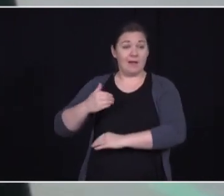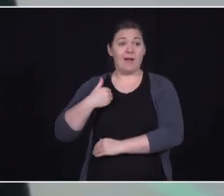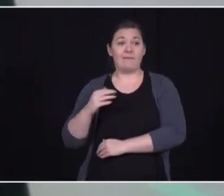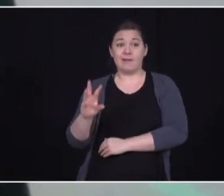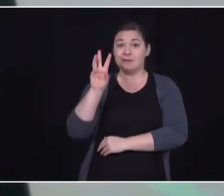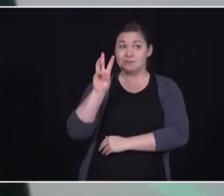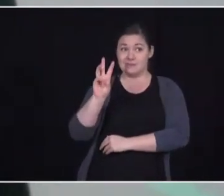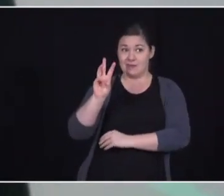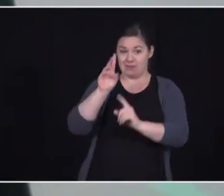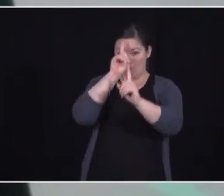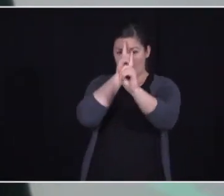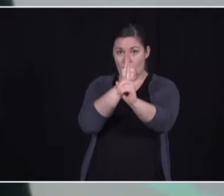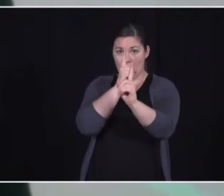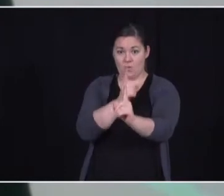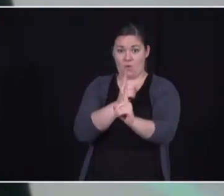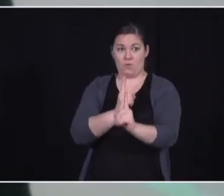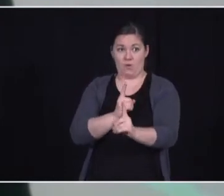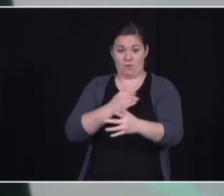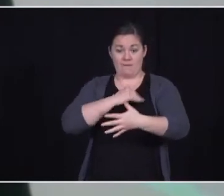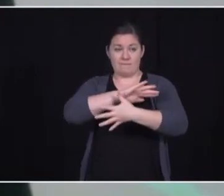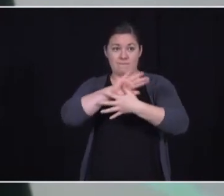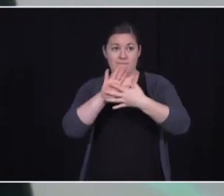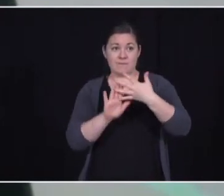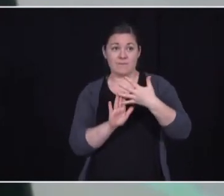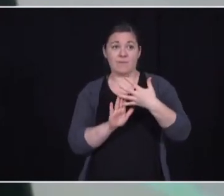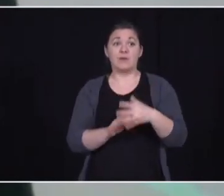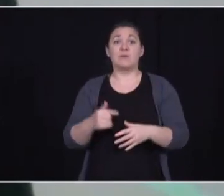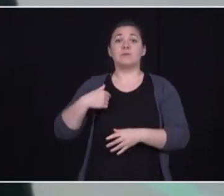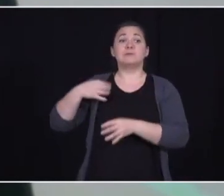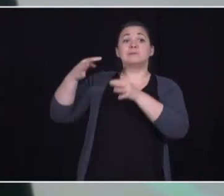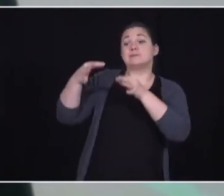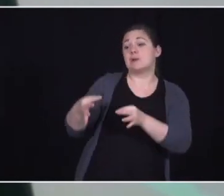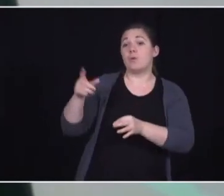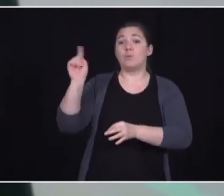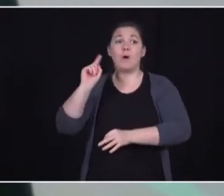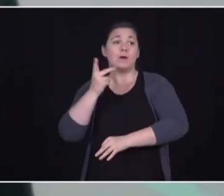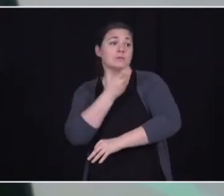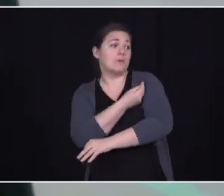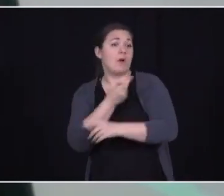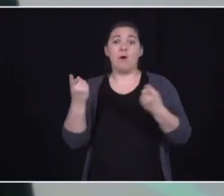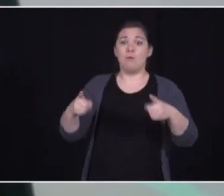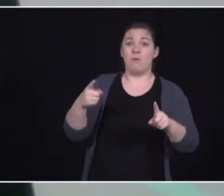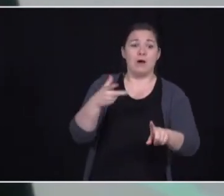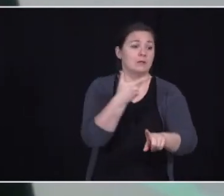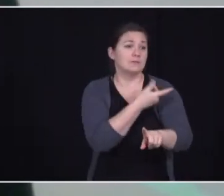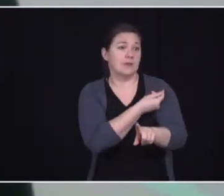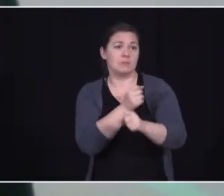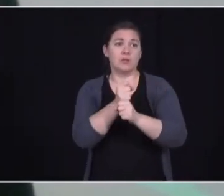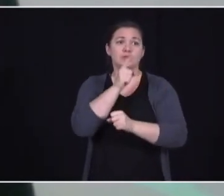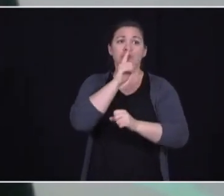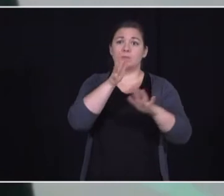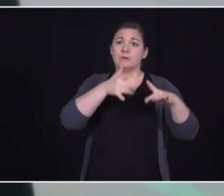So her ethical framework consists of 6 key guiding principles which when used to inform vaccine distribution decisions they aim to